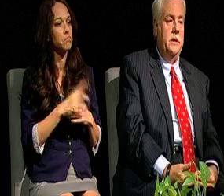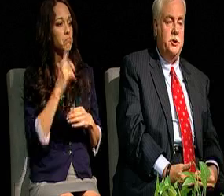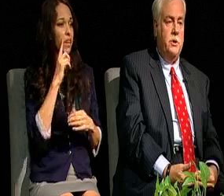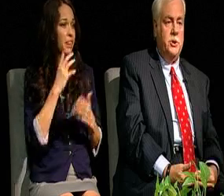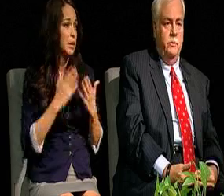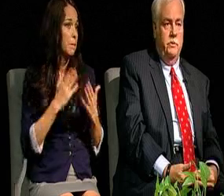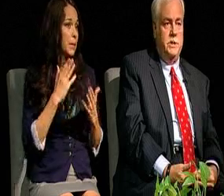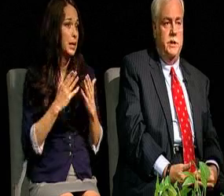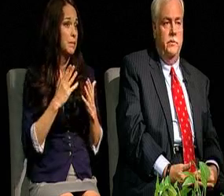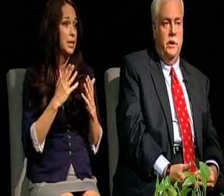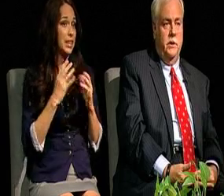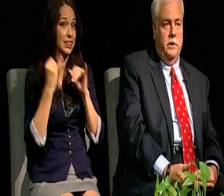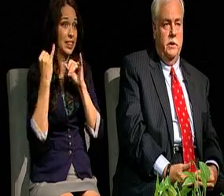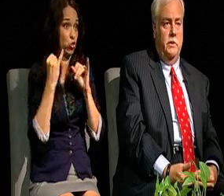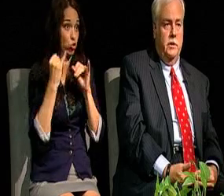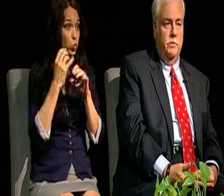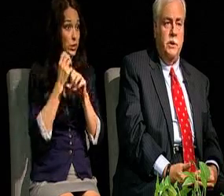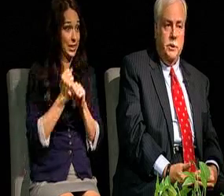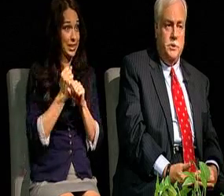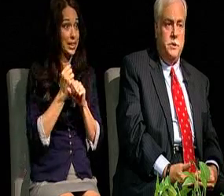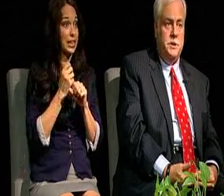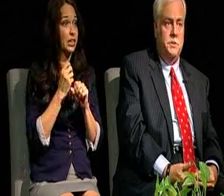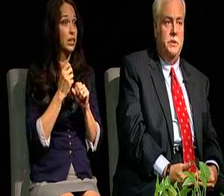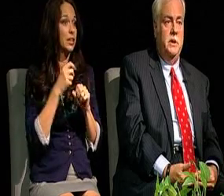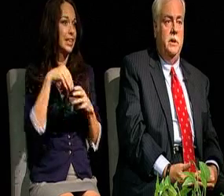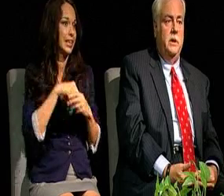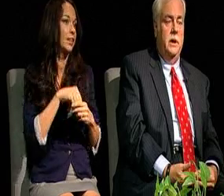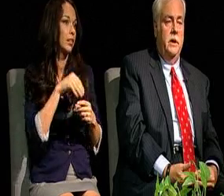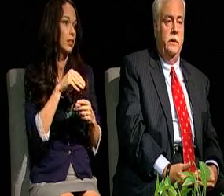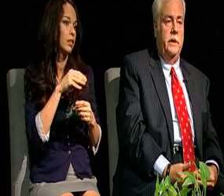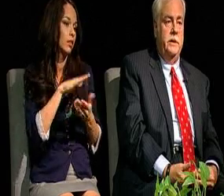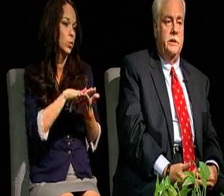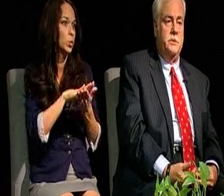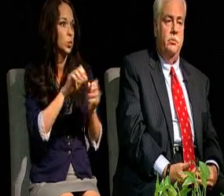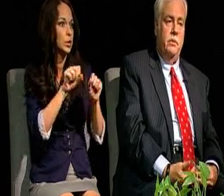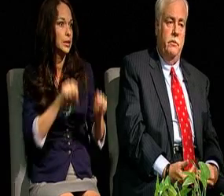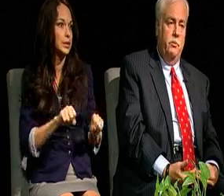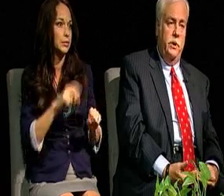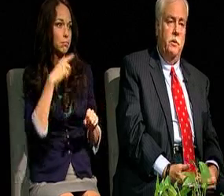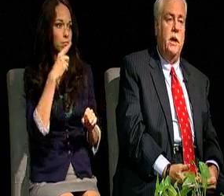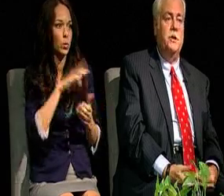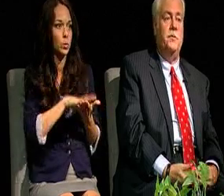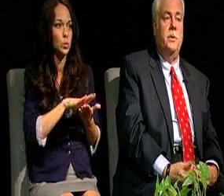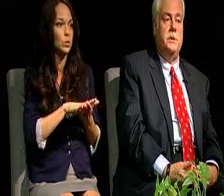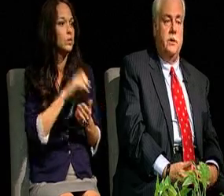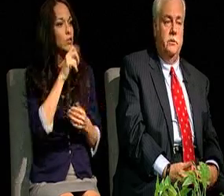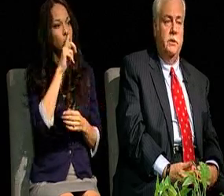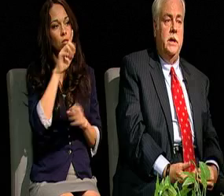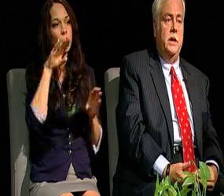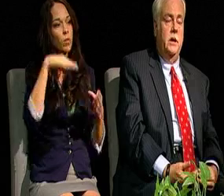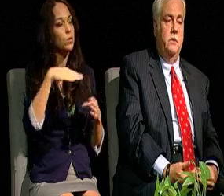the instruction we receive in our public school system is we are not as focused on